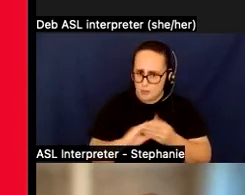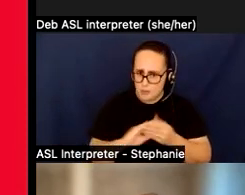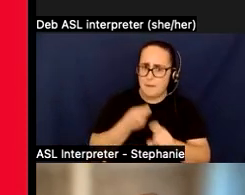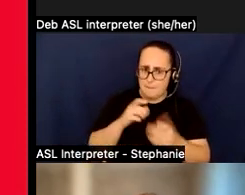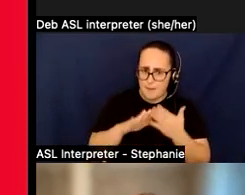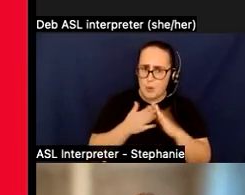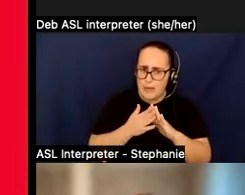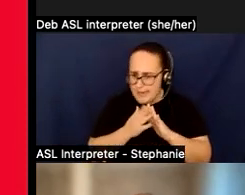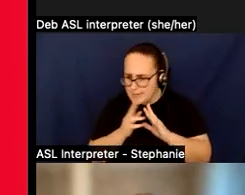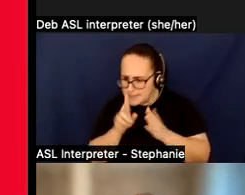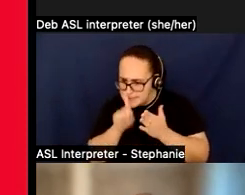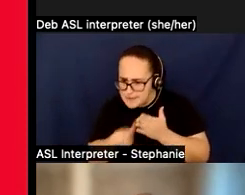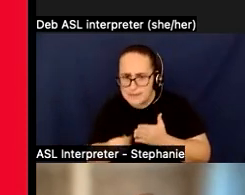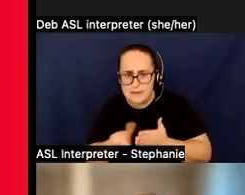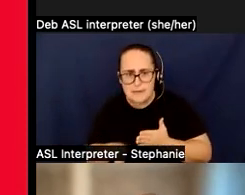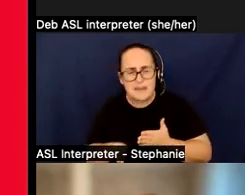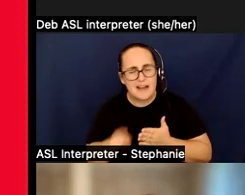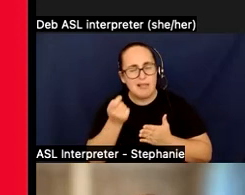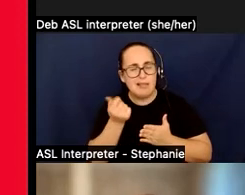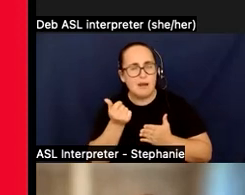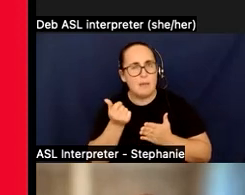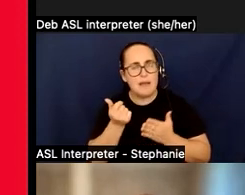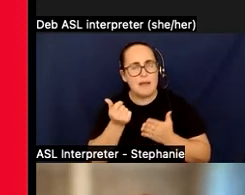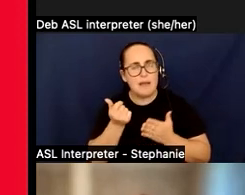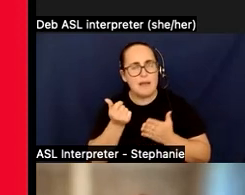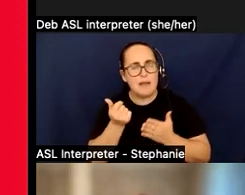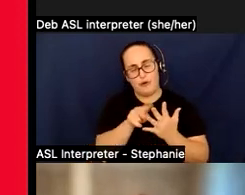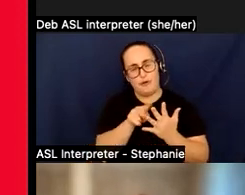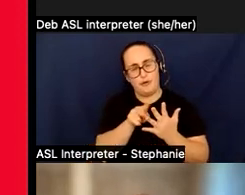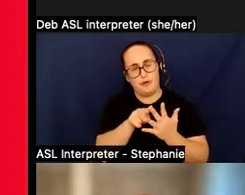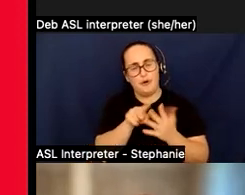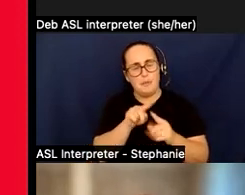little bit more broad. So here you could create and share stories of how local community members